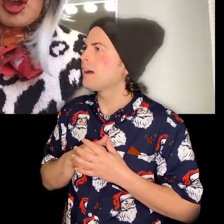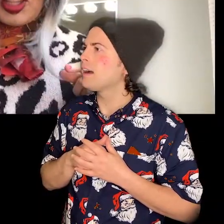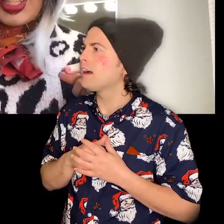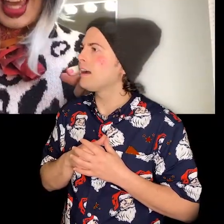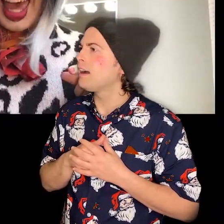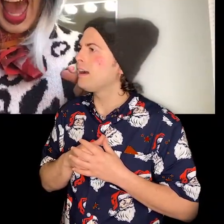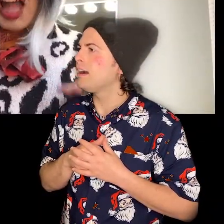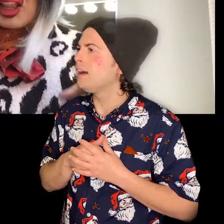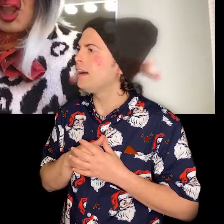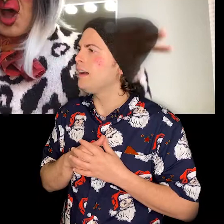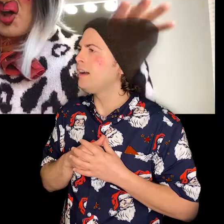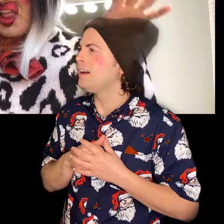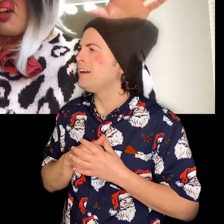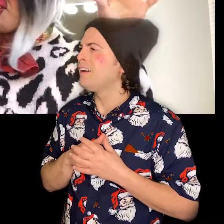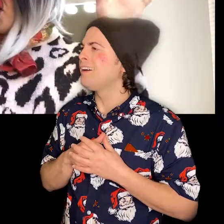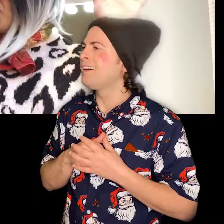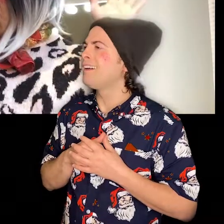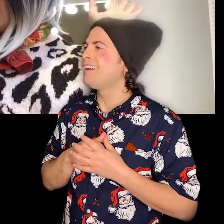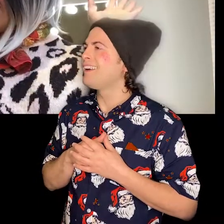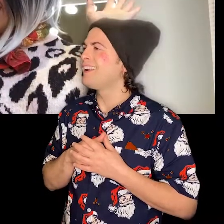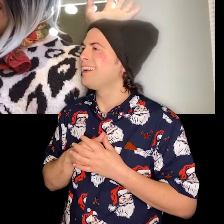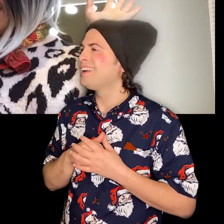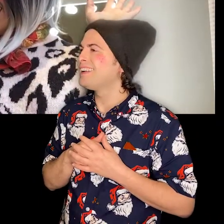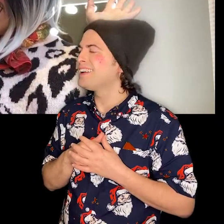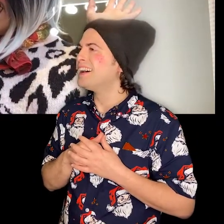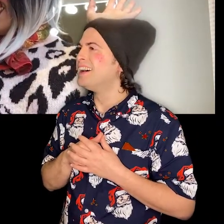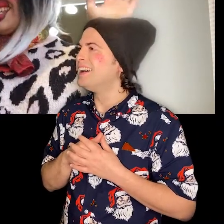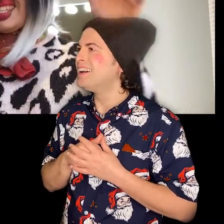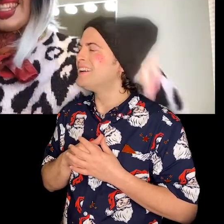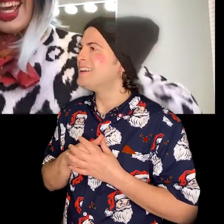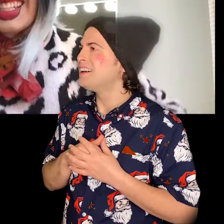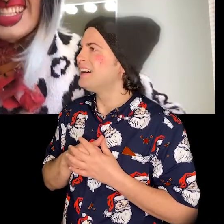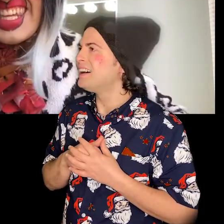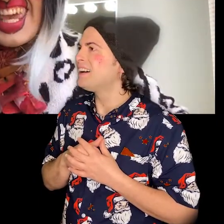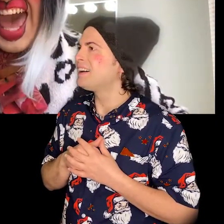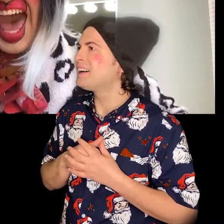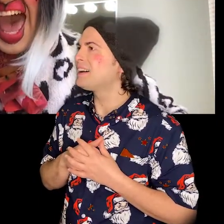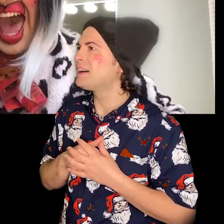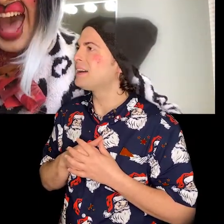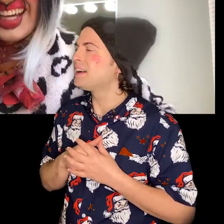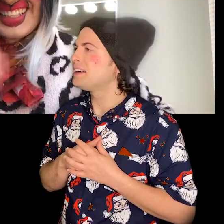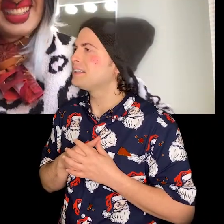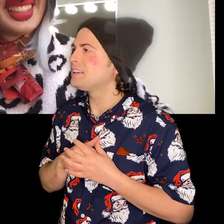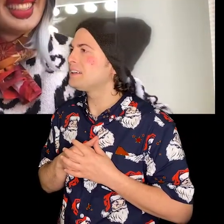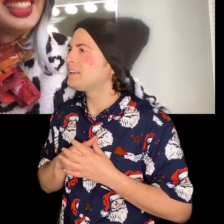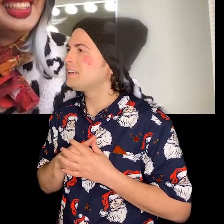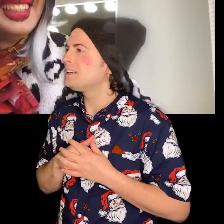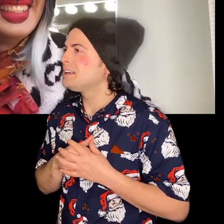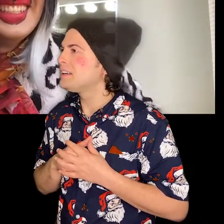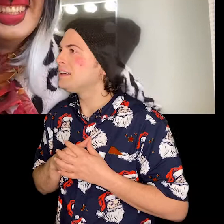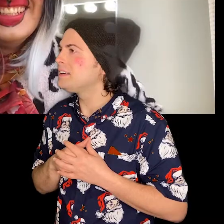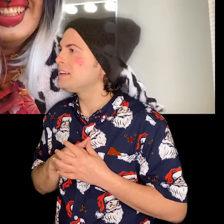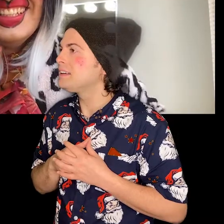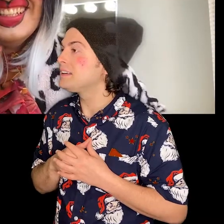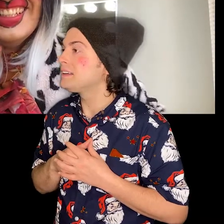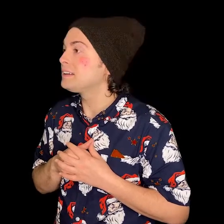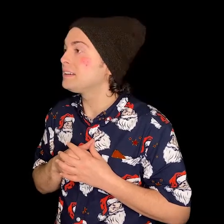Both – Long live the noughties, Seeeeeyaaaa